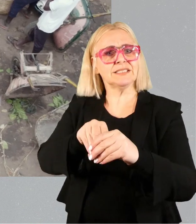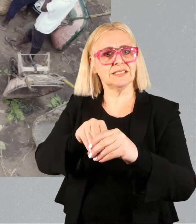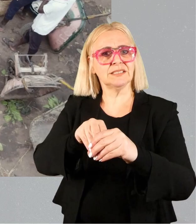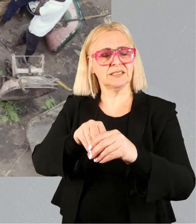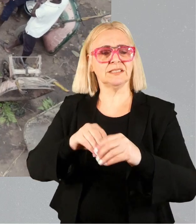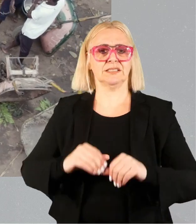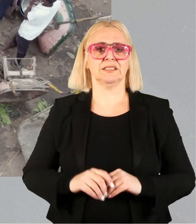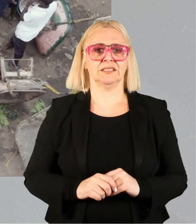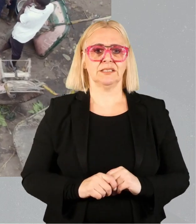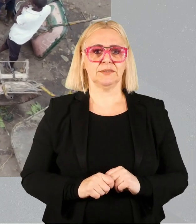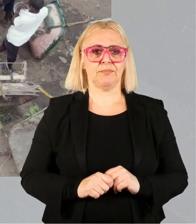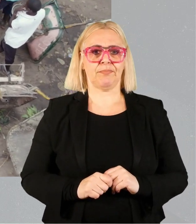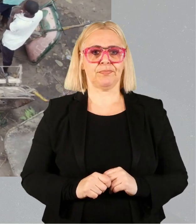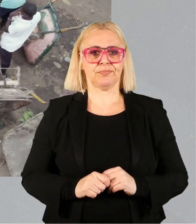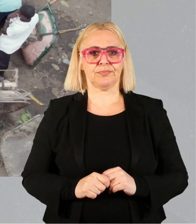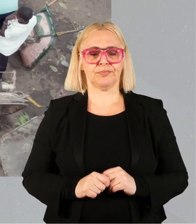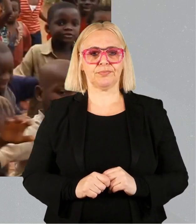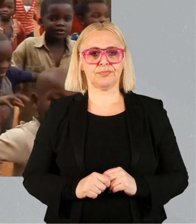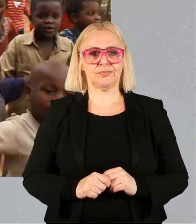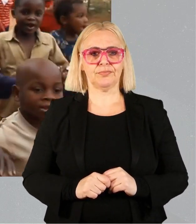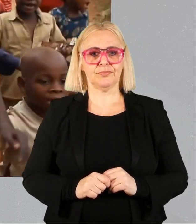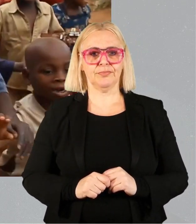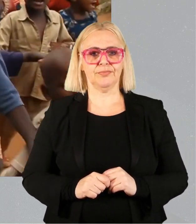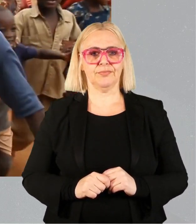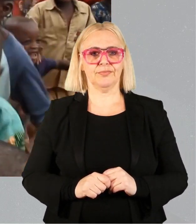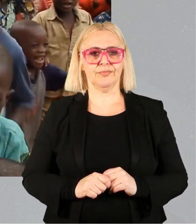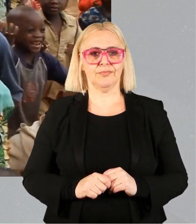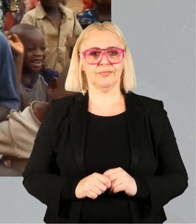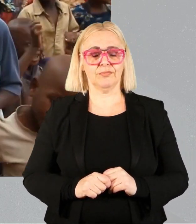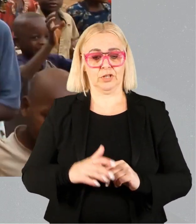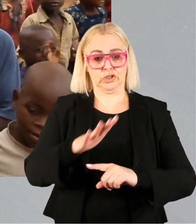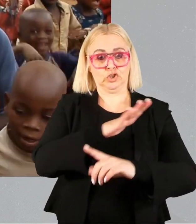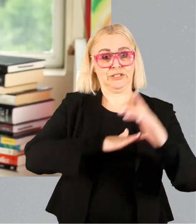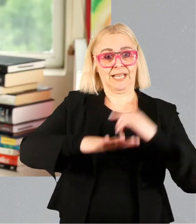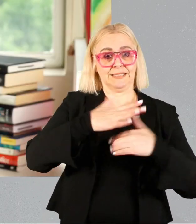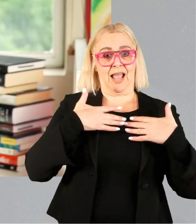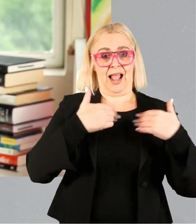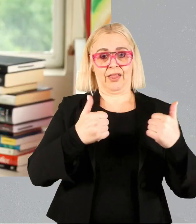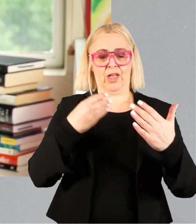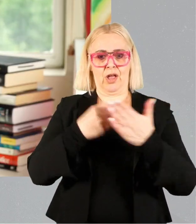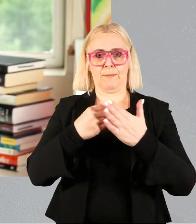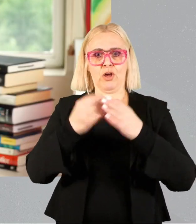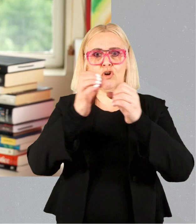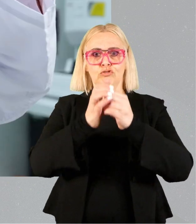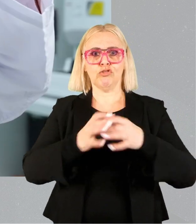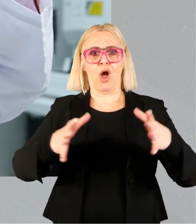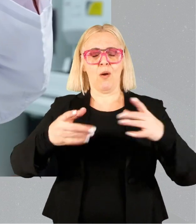And the way you invest in your people really is to invest in their health. As they say, "health is wealth".